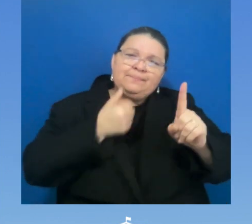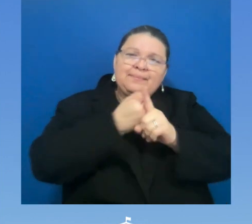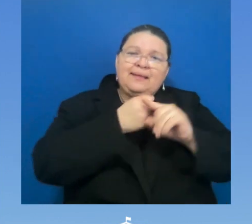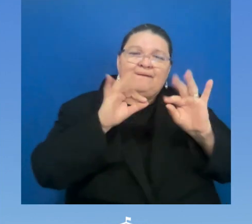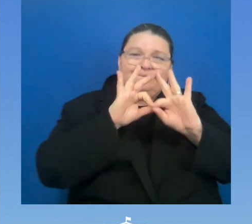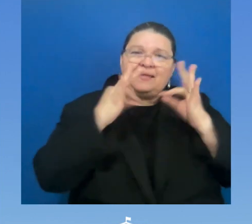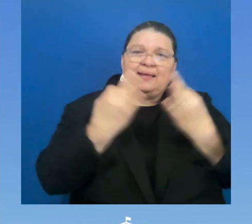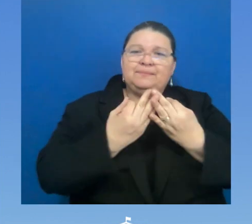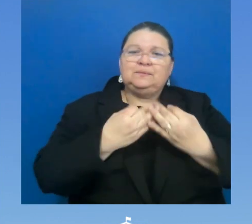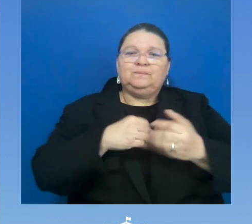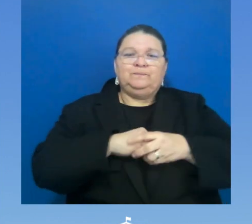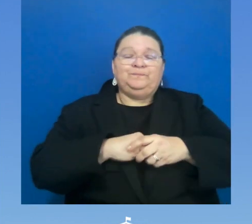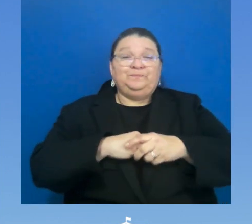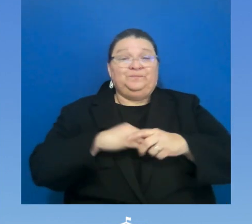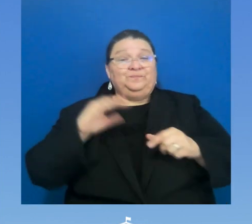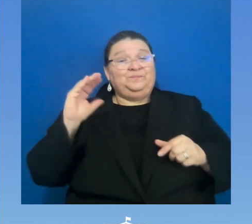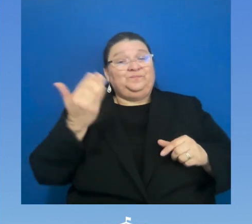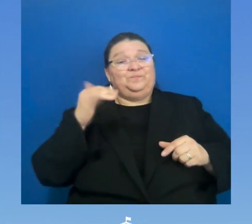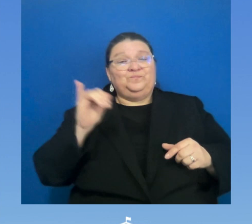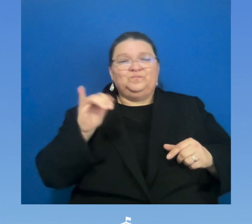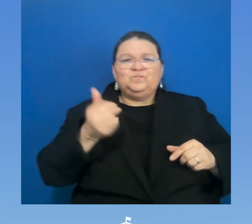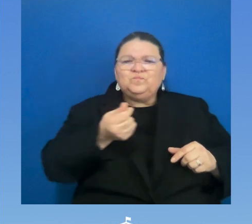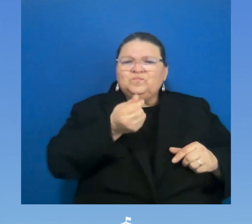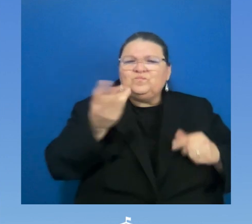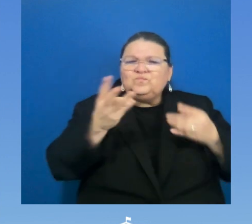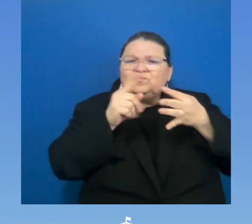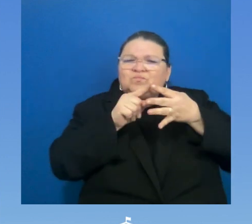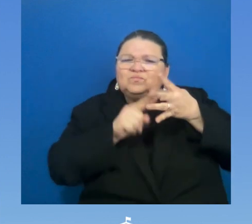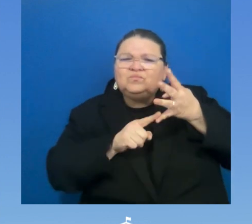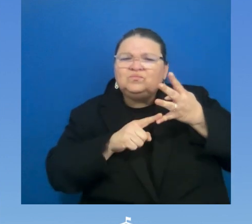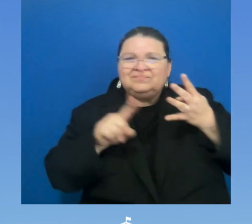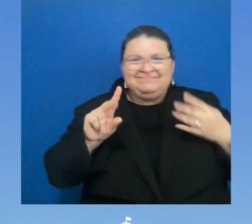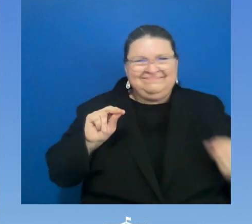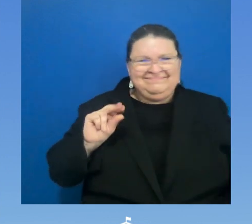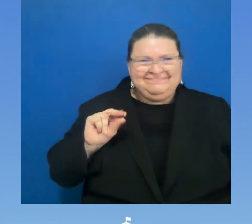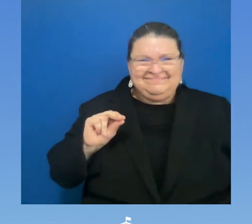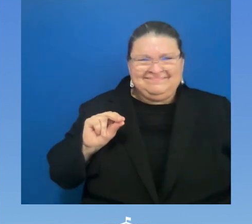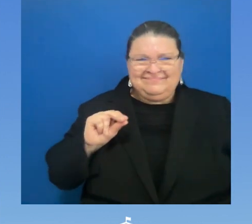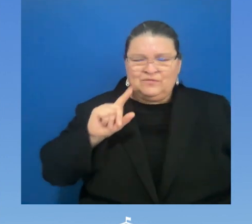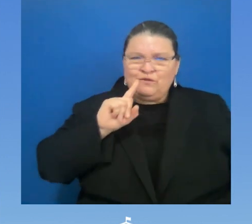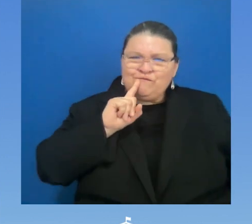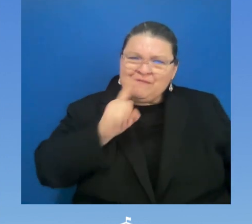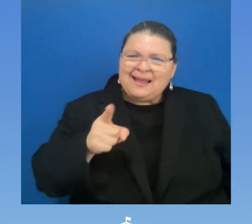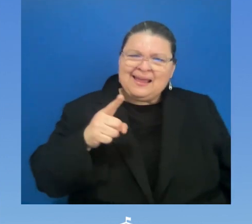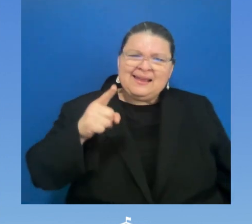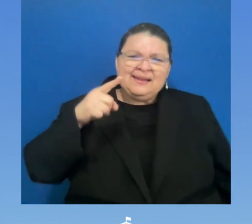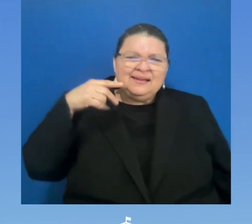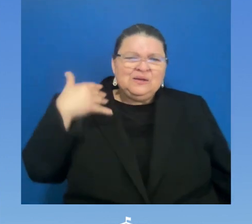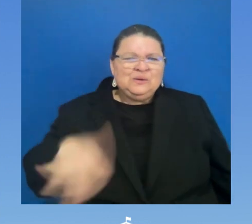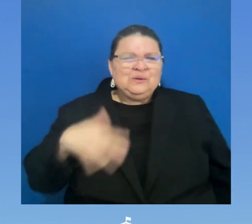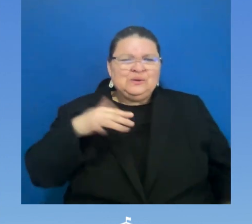Add up to hundreds of thousands of dollars over a lifetime. Equal pay is not just a women's issue,